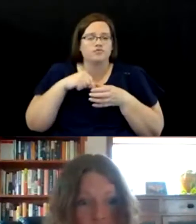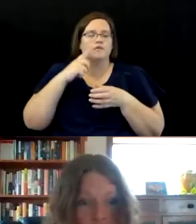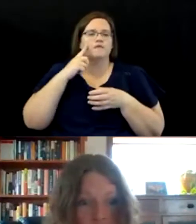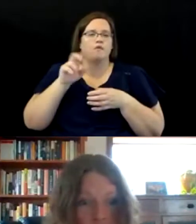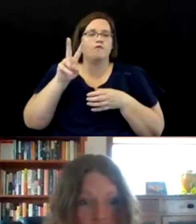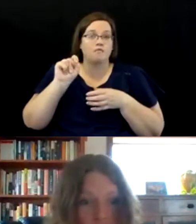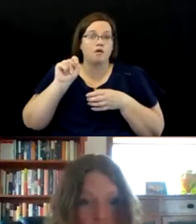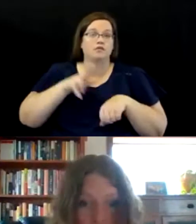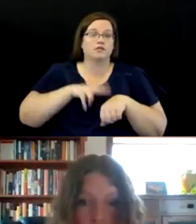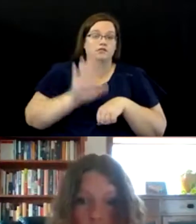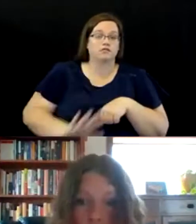Yeah, because I live in Vermont.